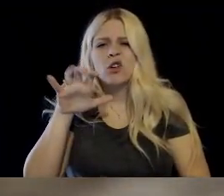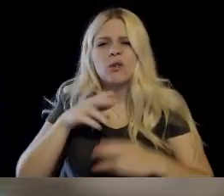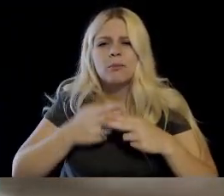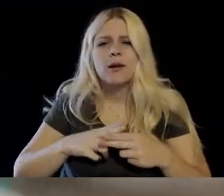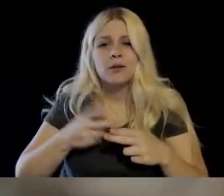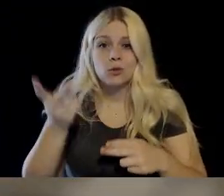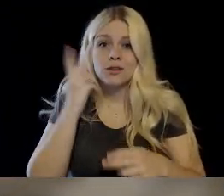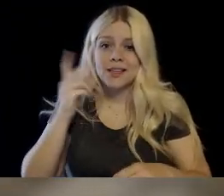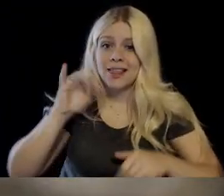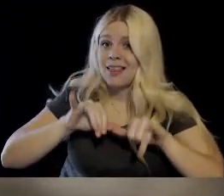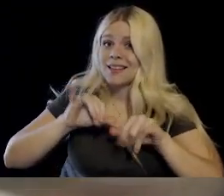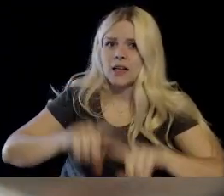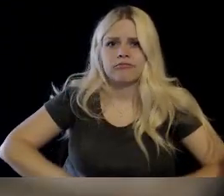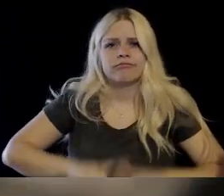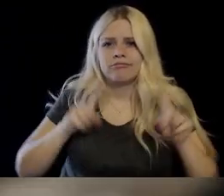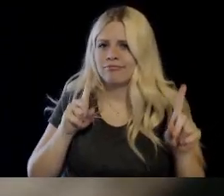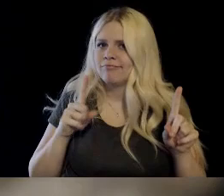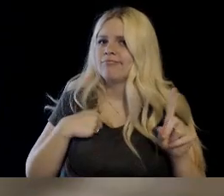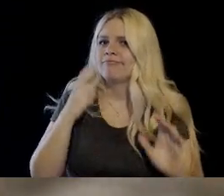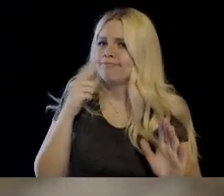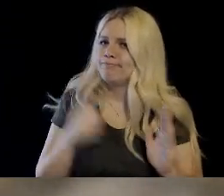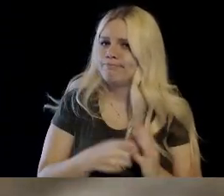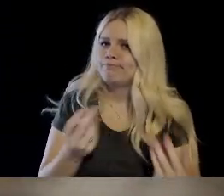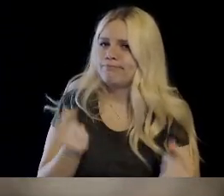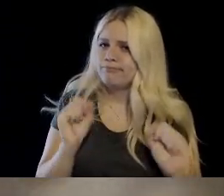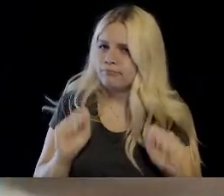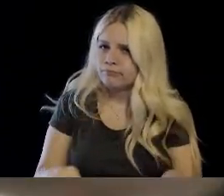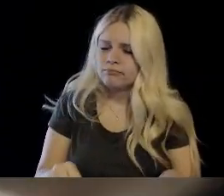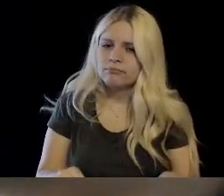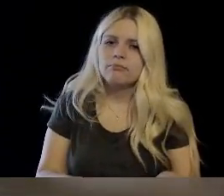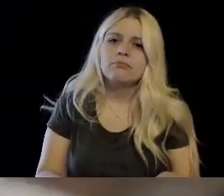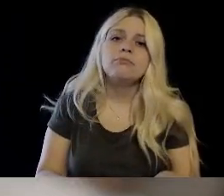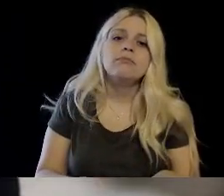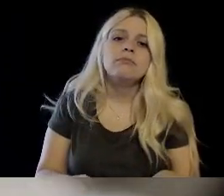Erica: You know, Joanne, let me just quickly say. She only took one step in but you got